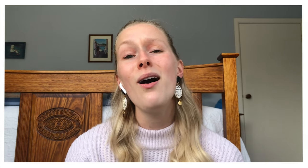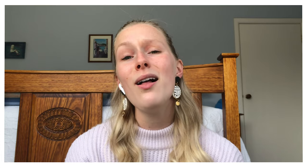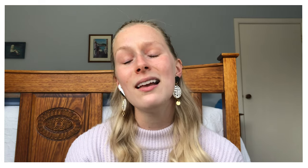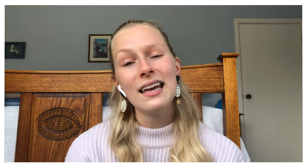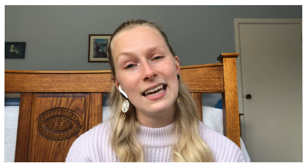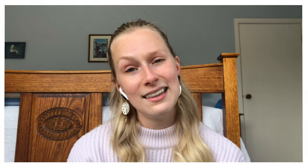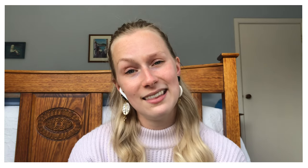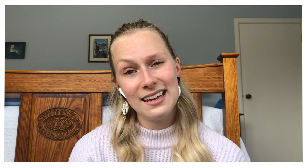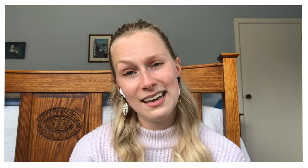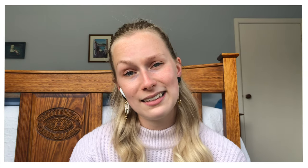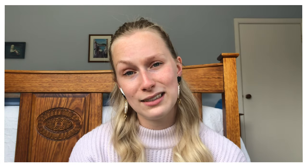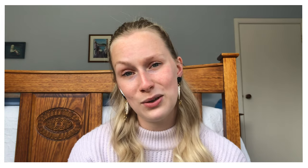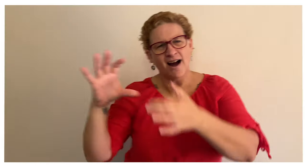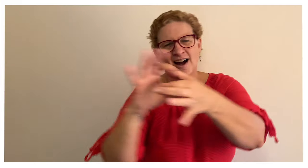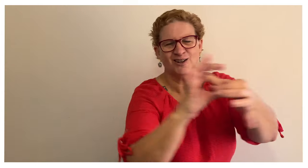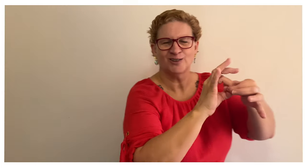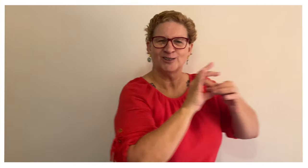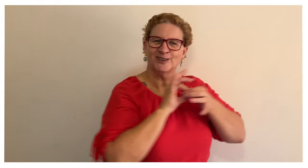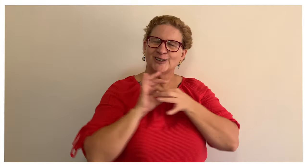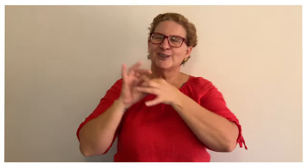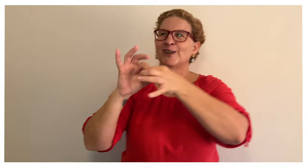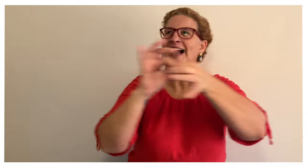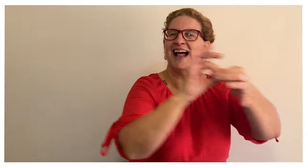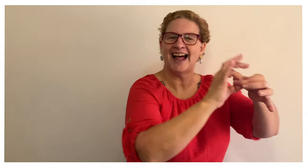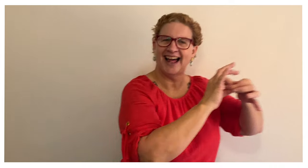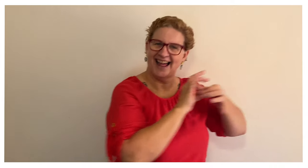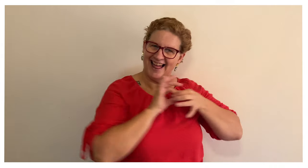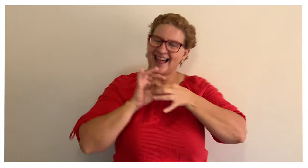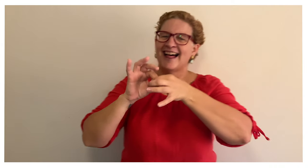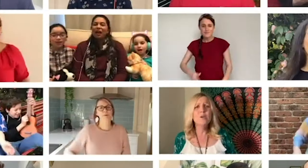We’re all in this together,